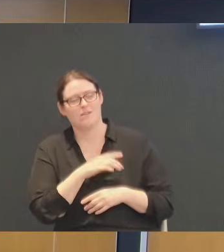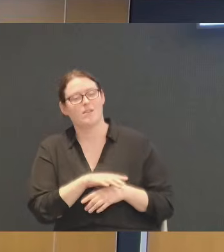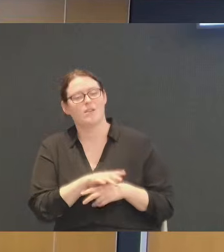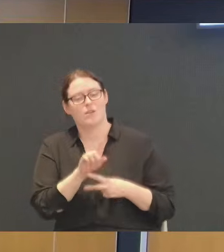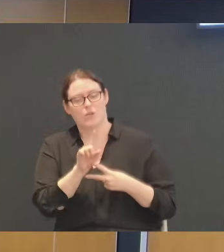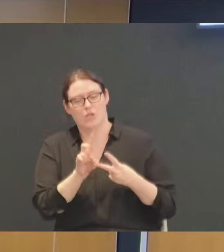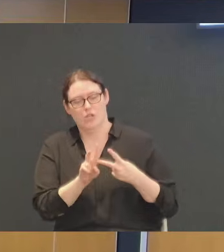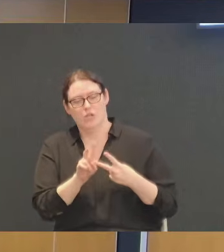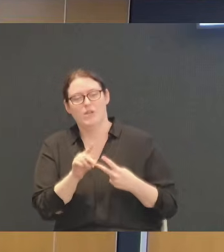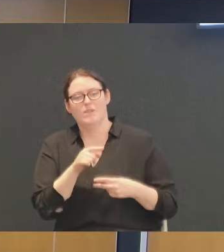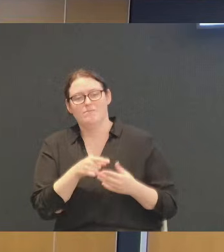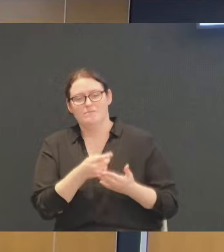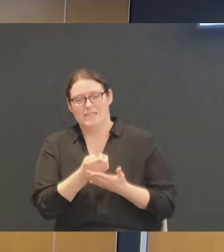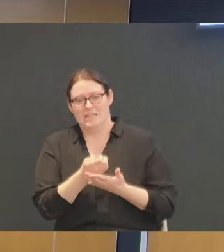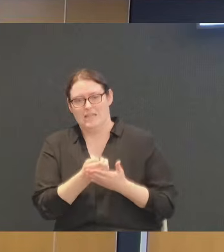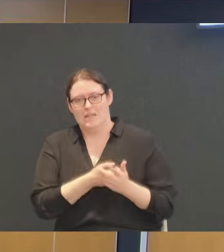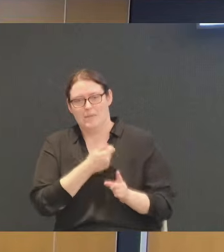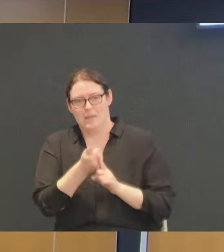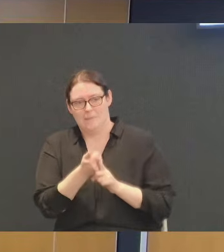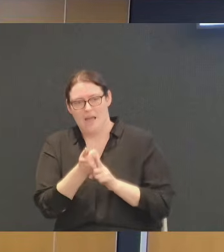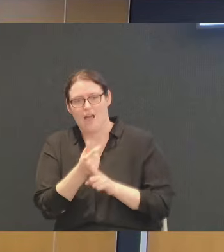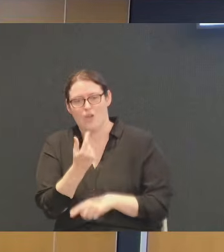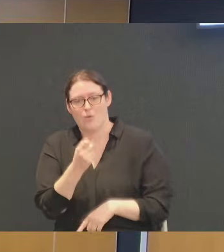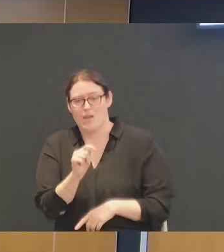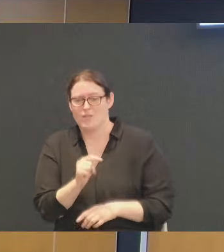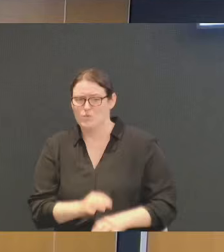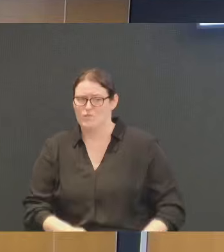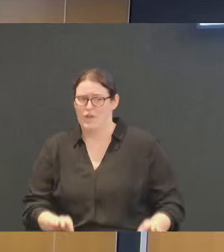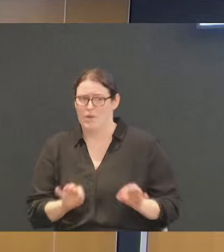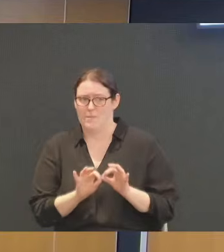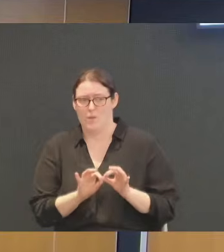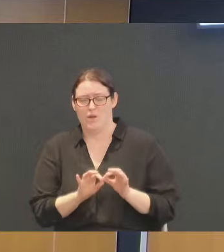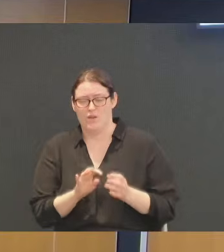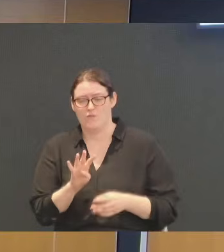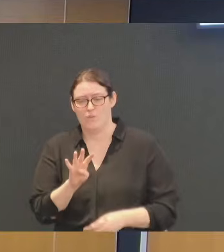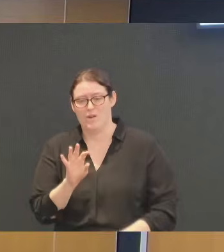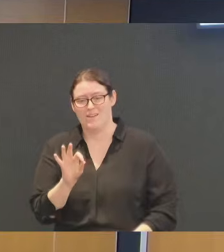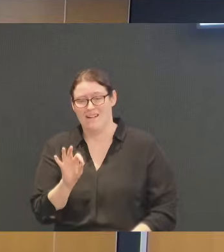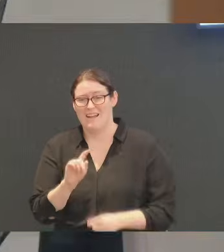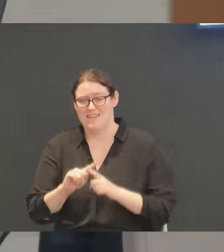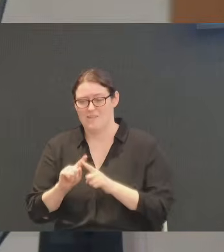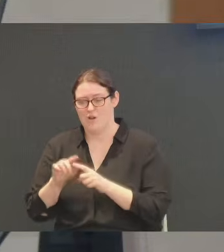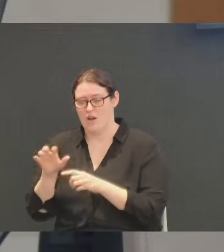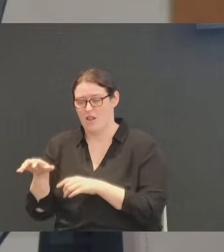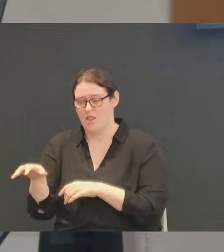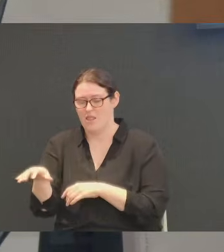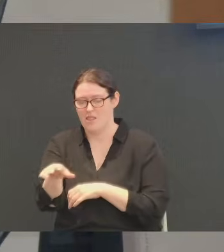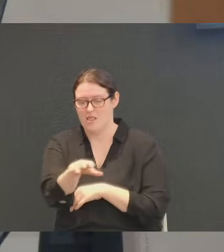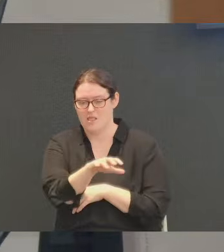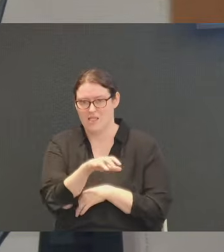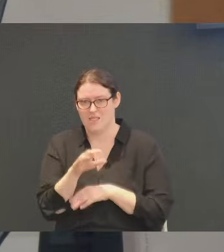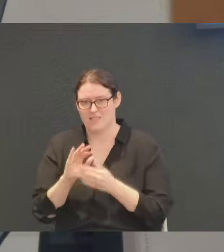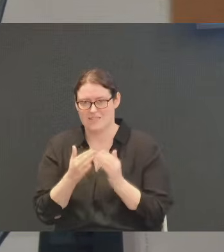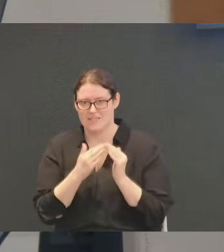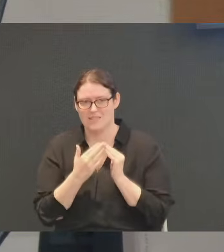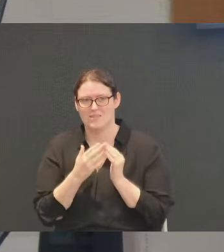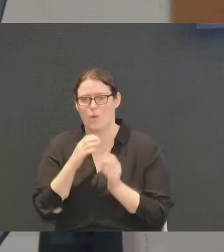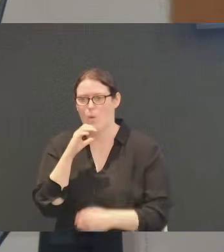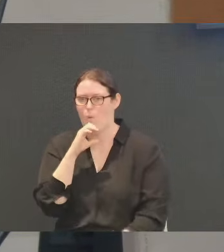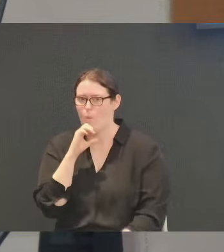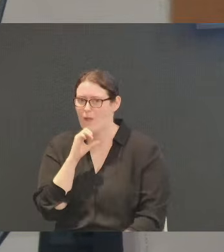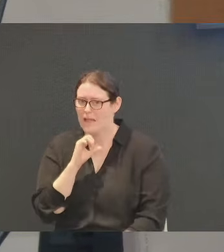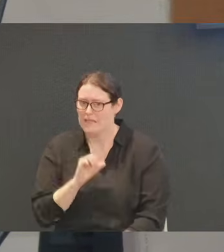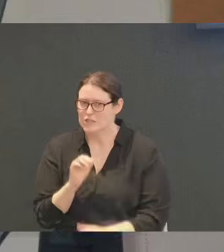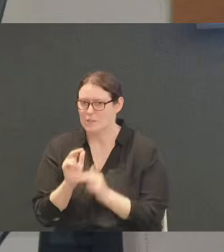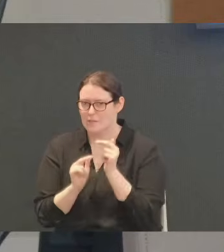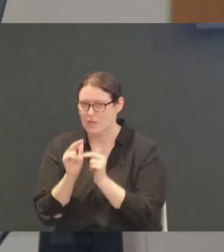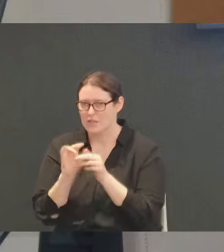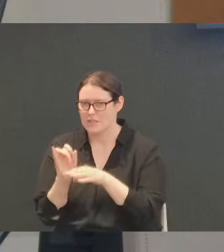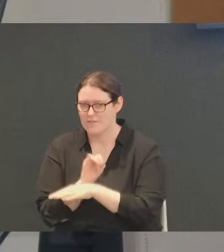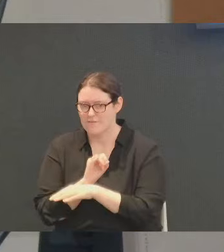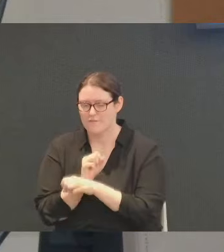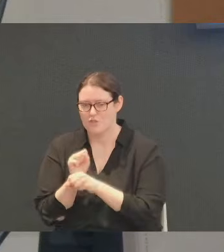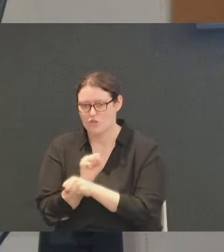economic impact grants are important. We've got 49 municipalities aging infrastructure and certainly